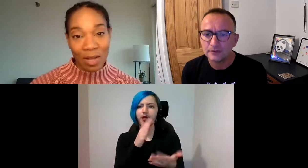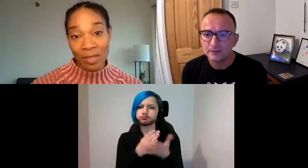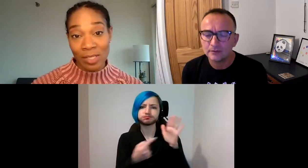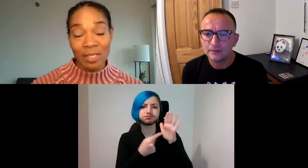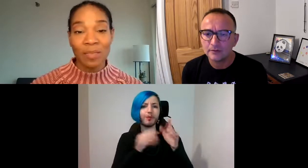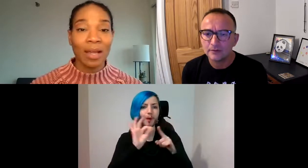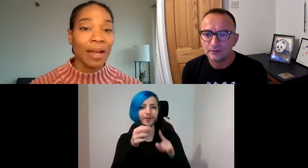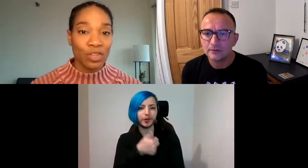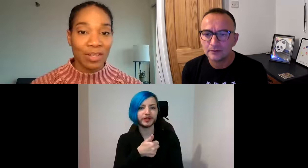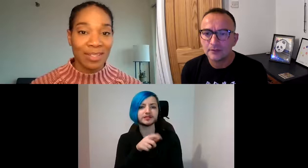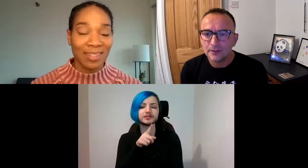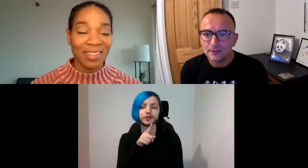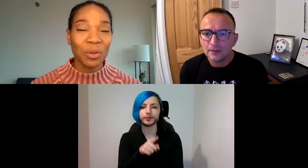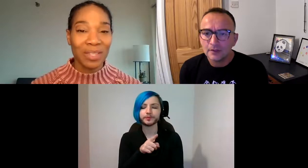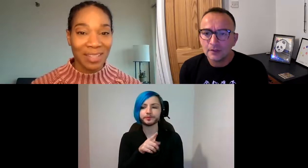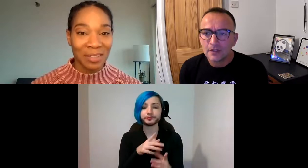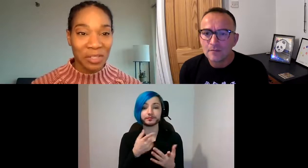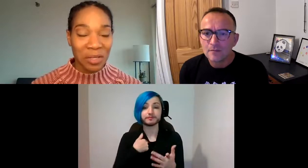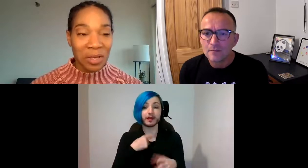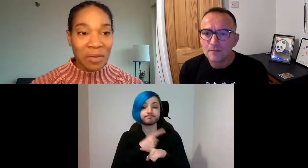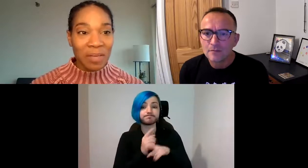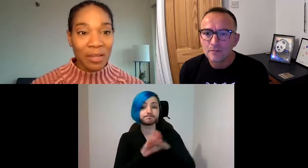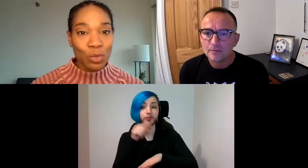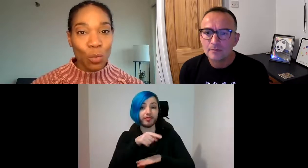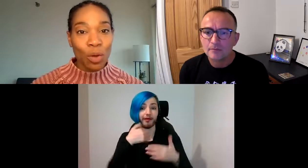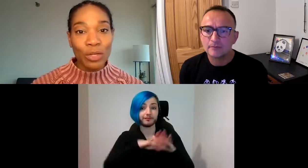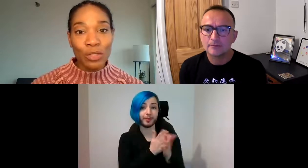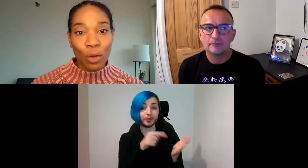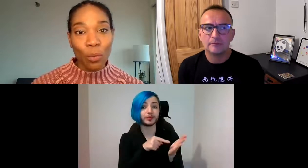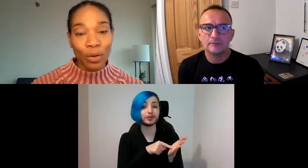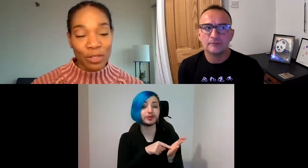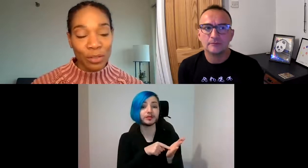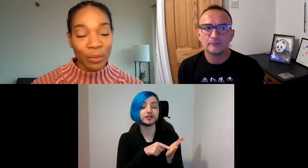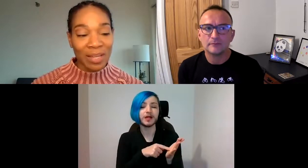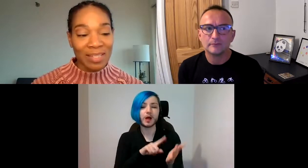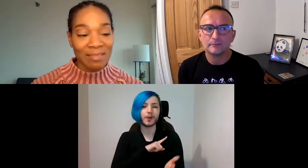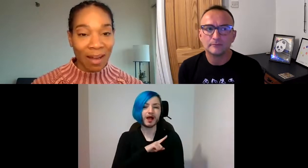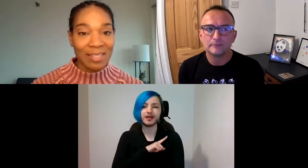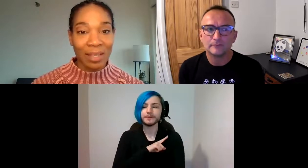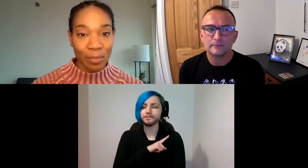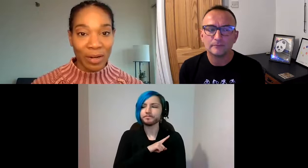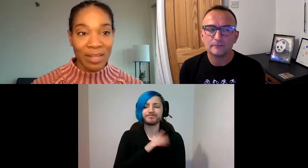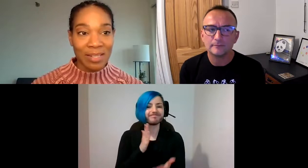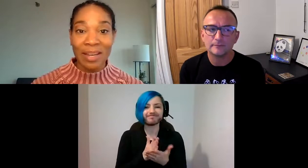know, whatever community if there is language that feels affirming to you, that feels right and that